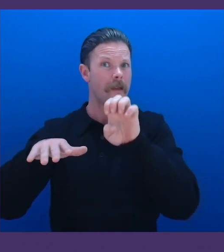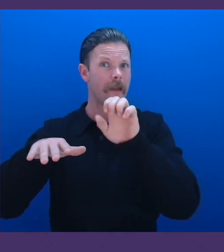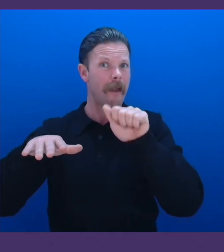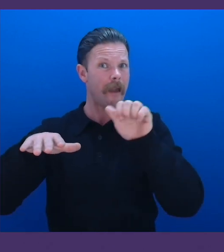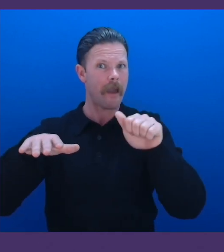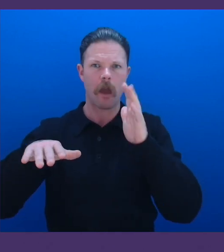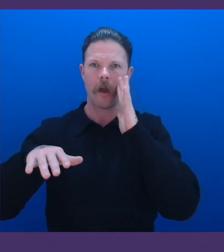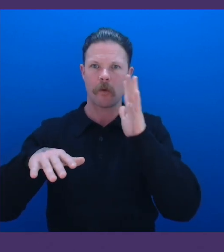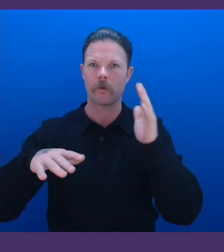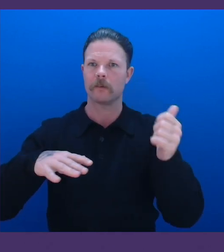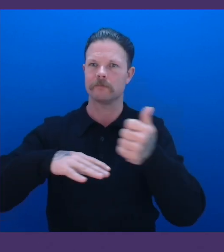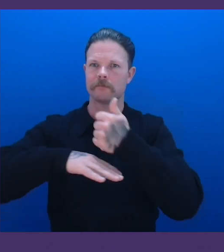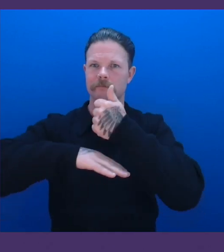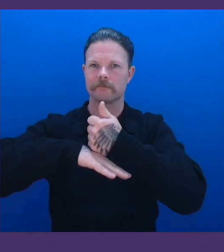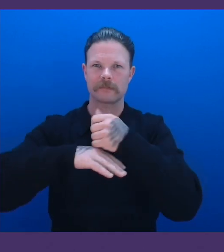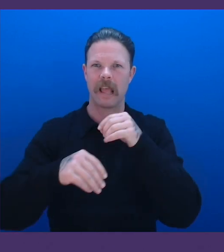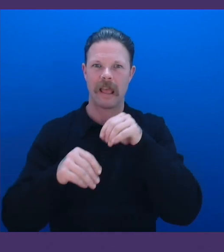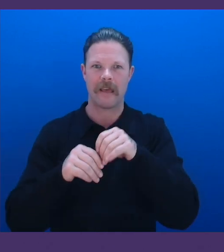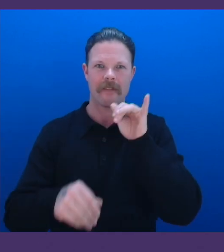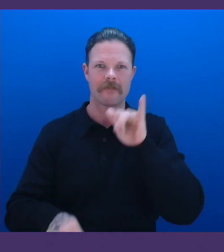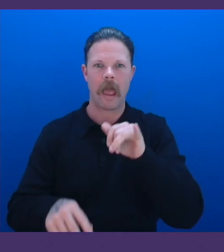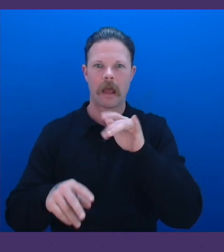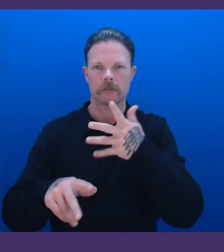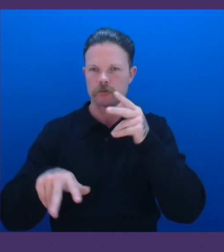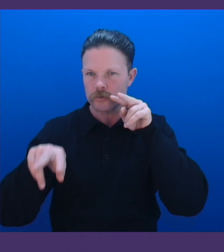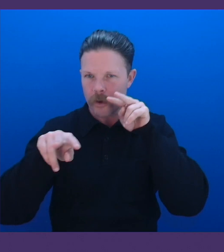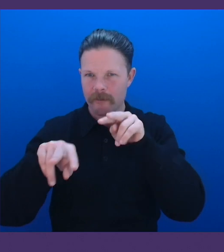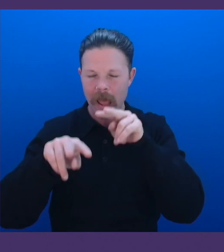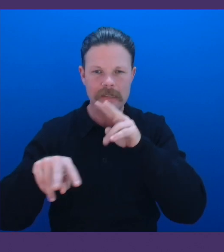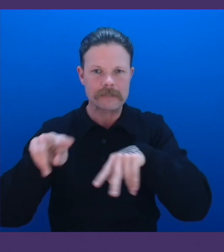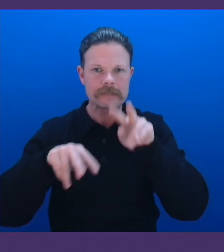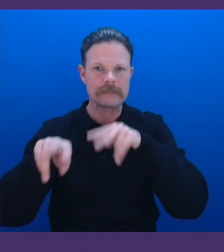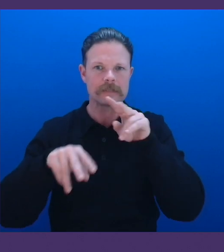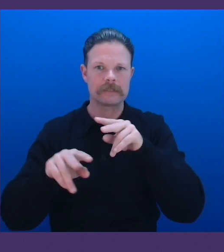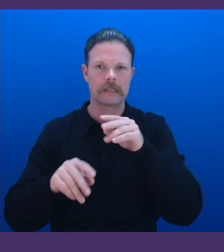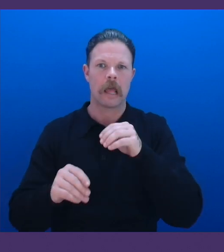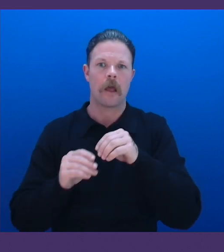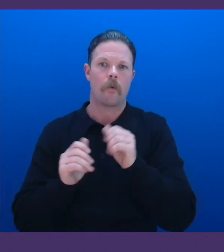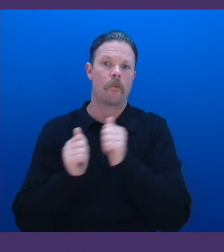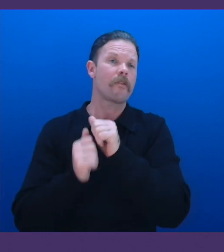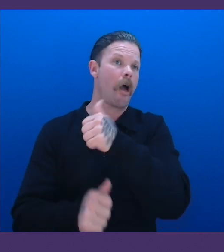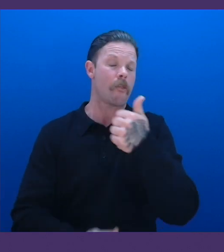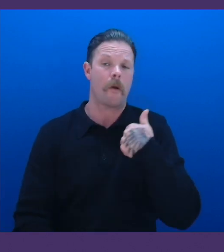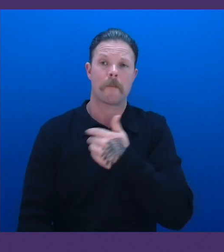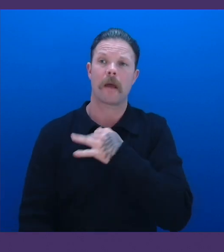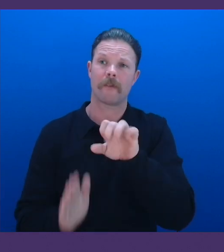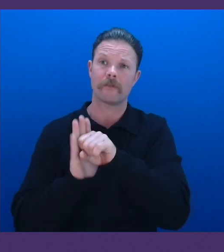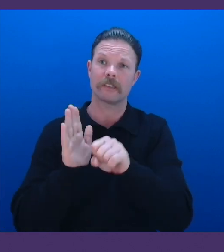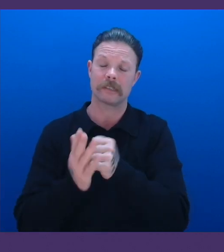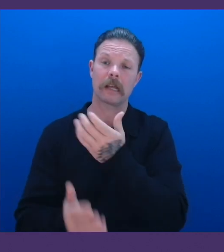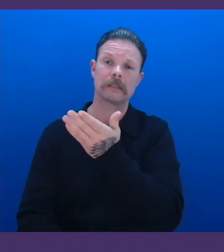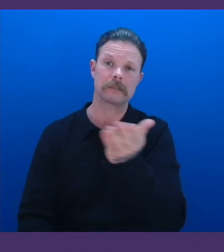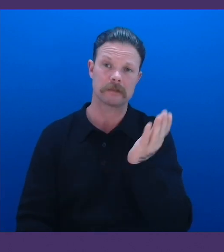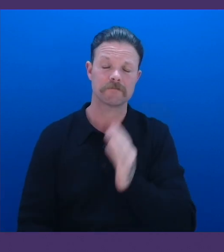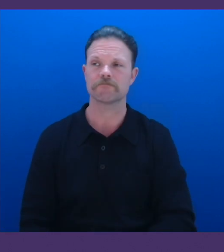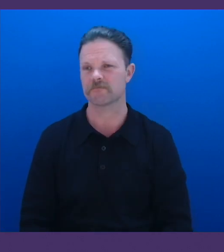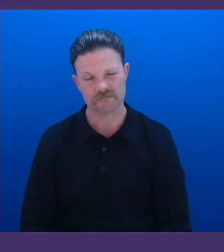of the surveillance bodies that are set up within the member states. Jamie Dean: Absolutely. Alli? Alli Hirt: Yeah.